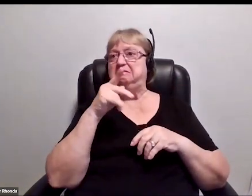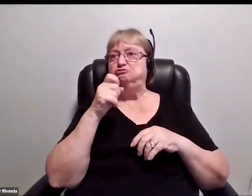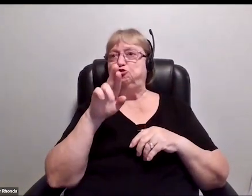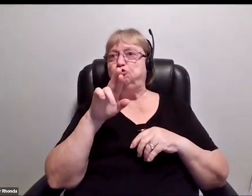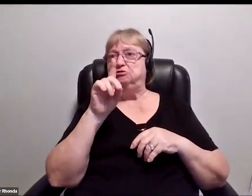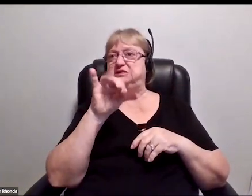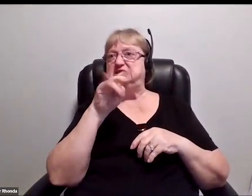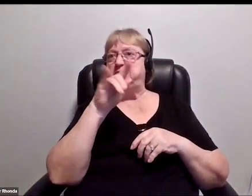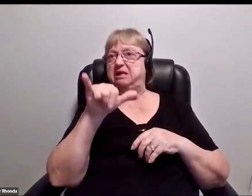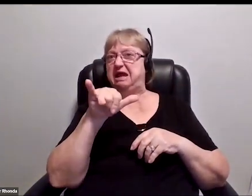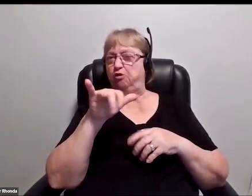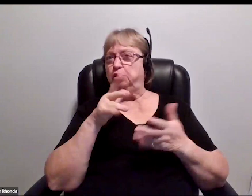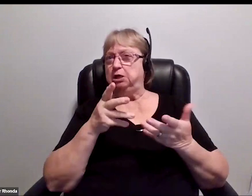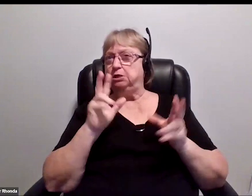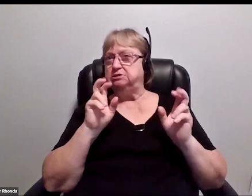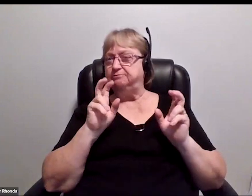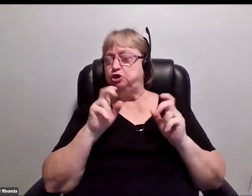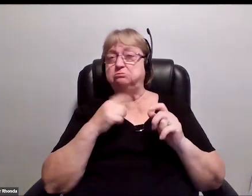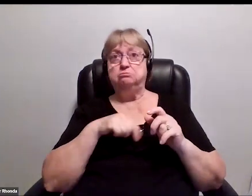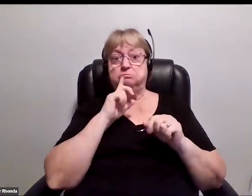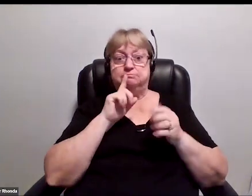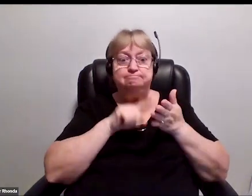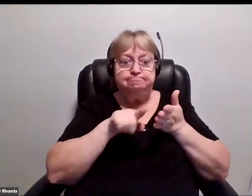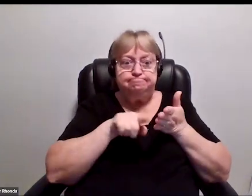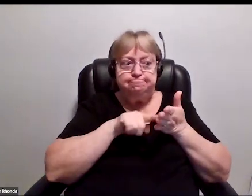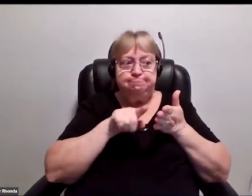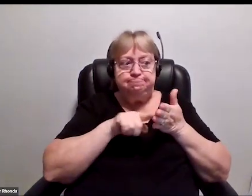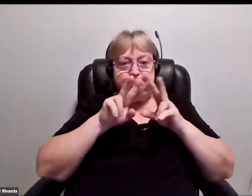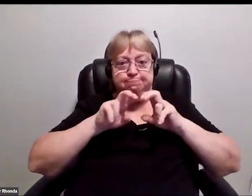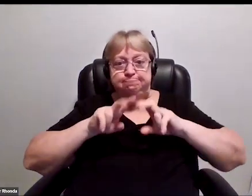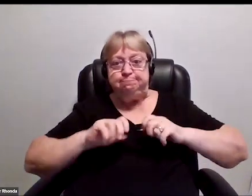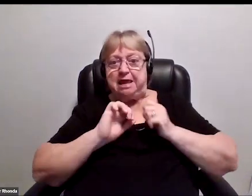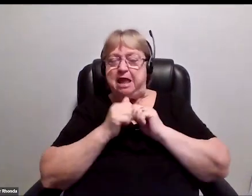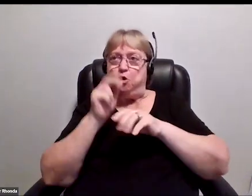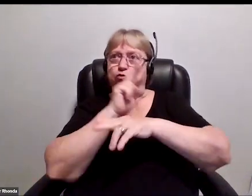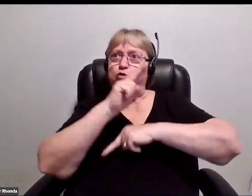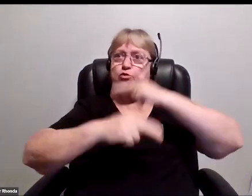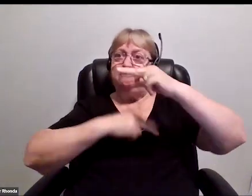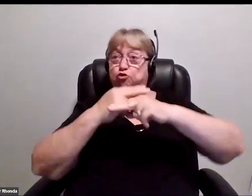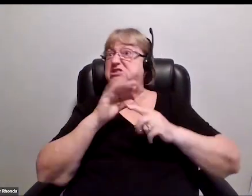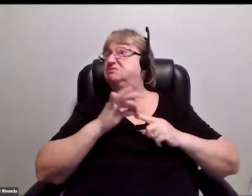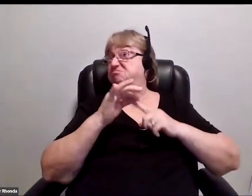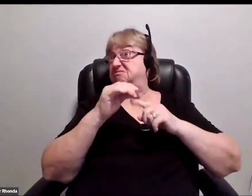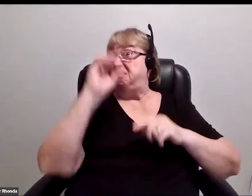We can right away explore how universe, specifically the sun, can influence us,